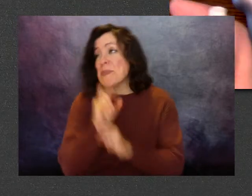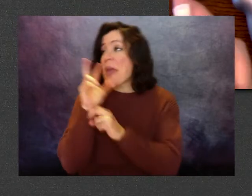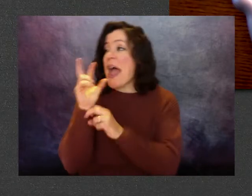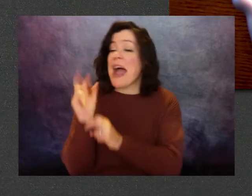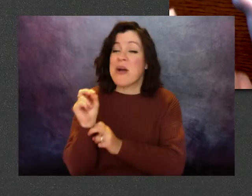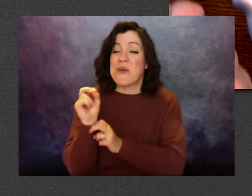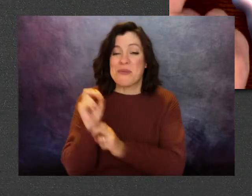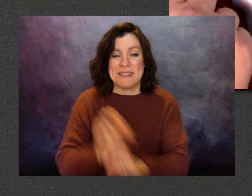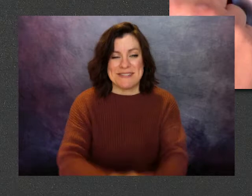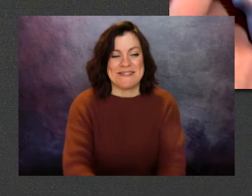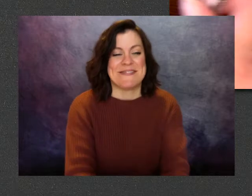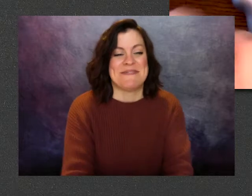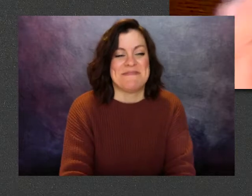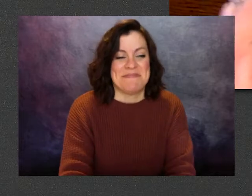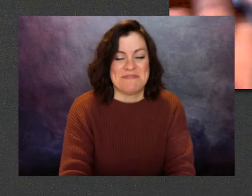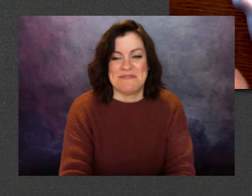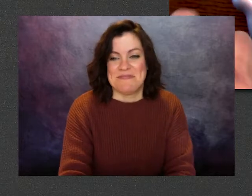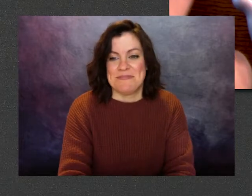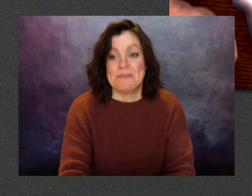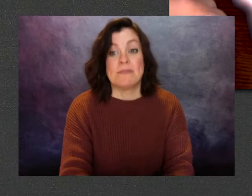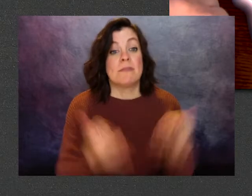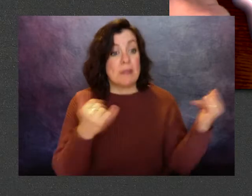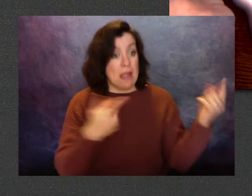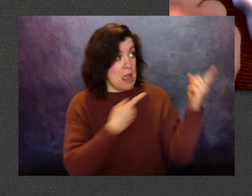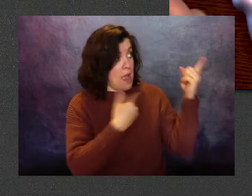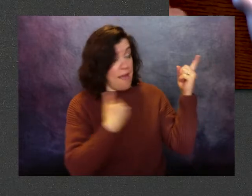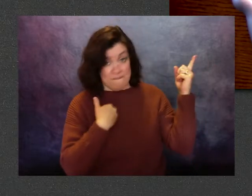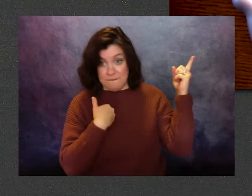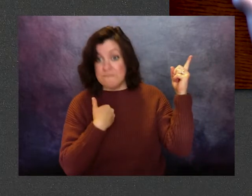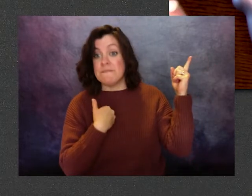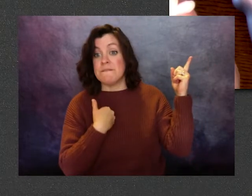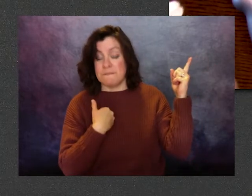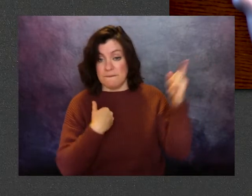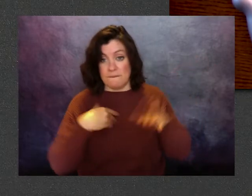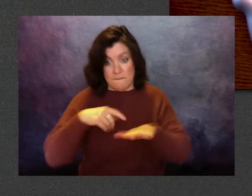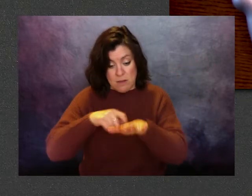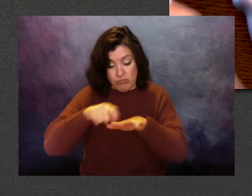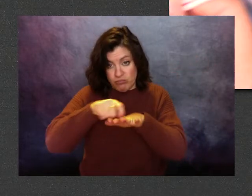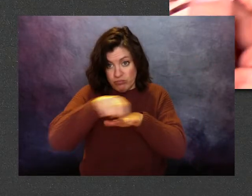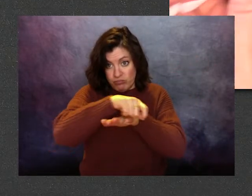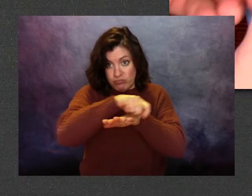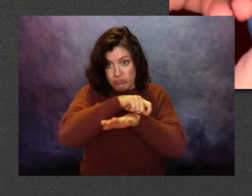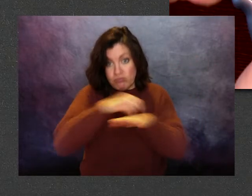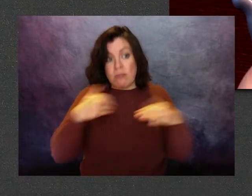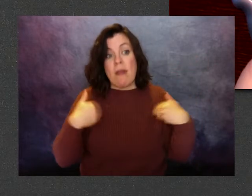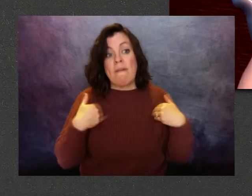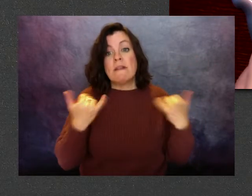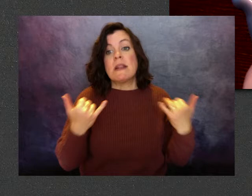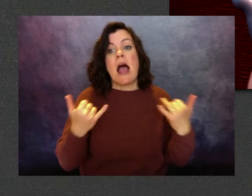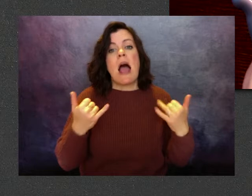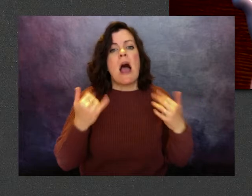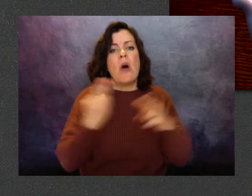okay, then after you've got that part done. You're going to use cotton swabs.